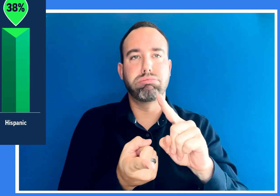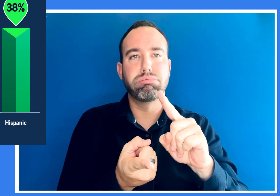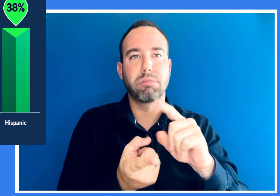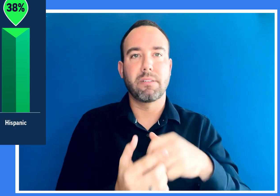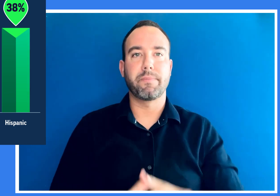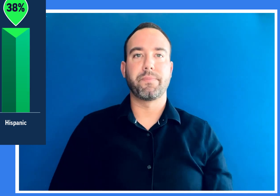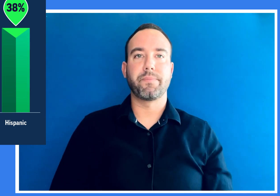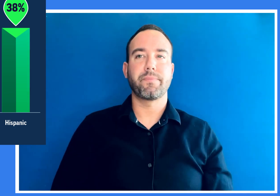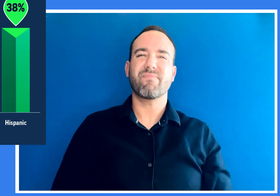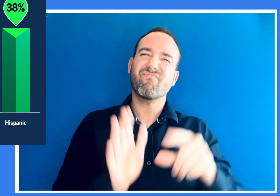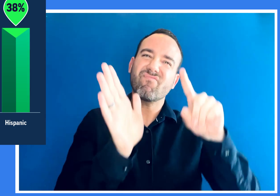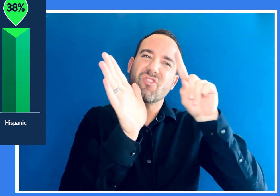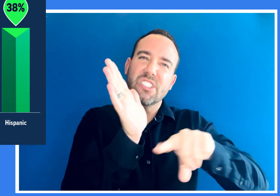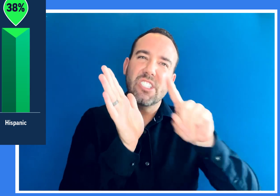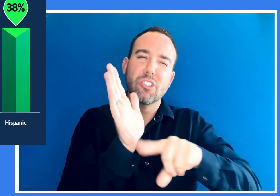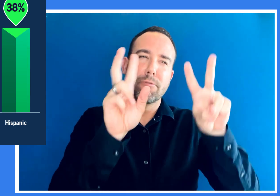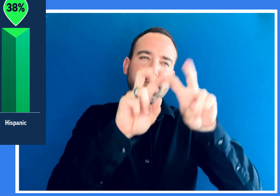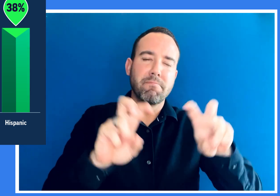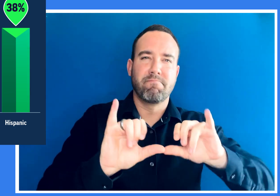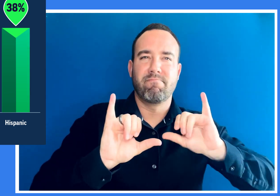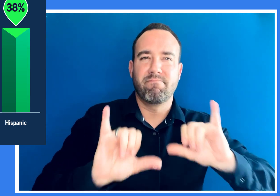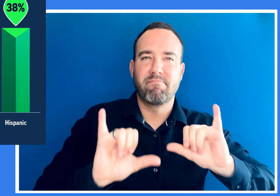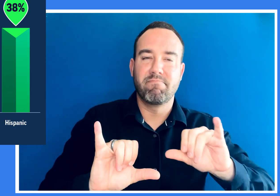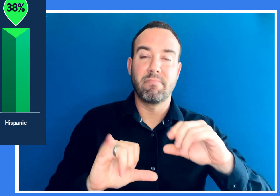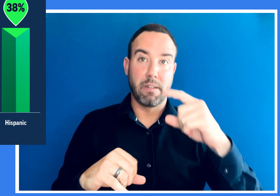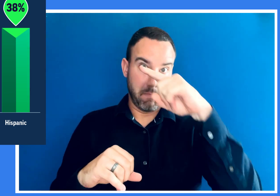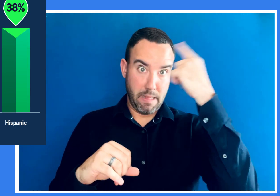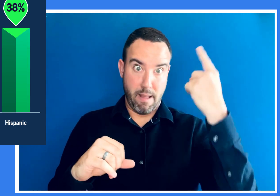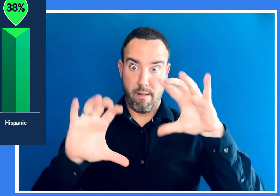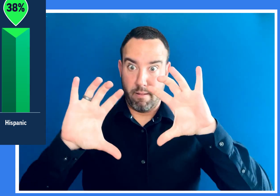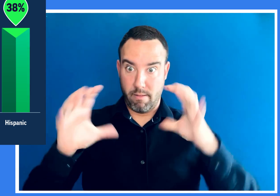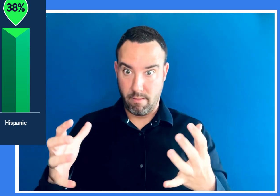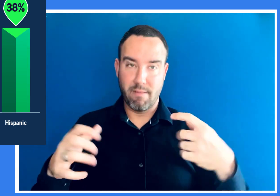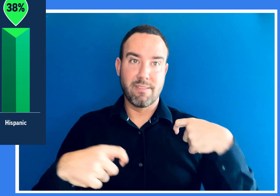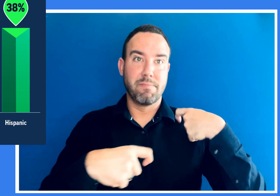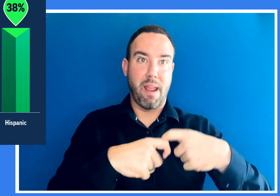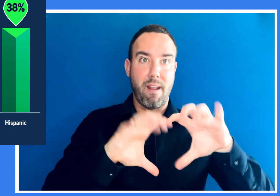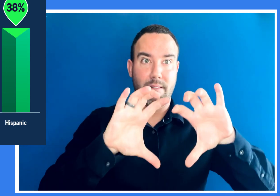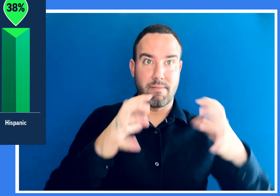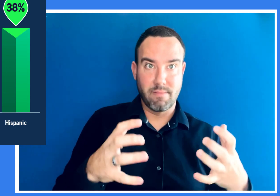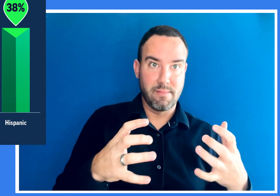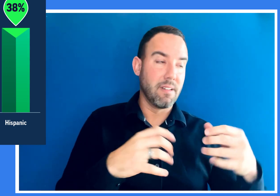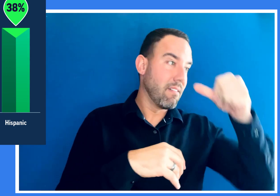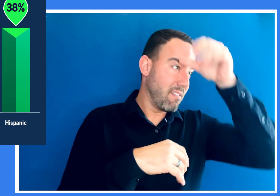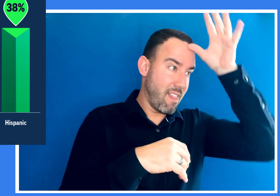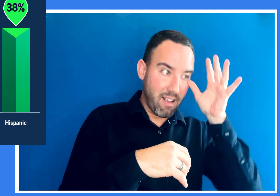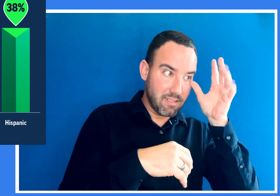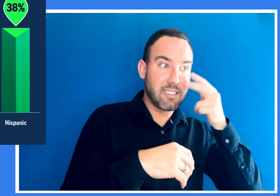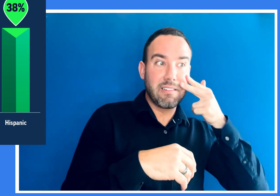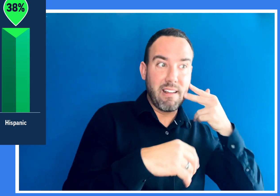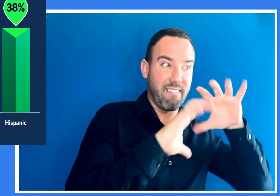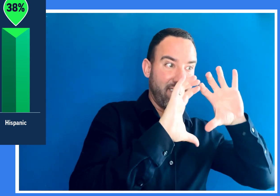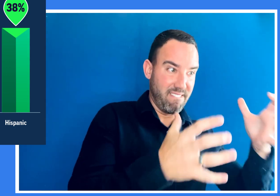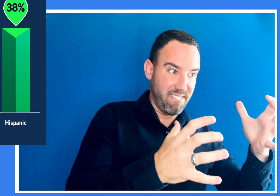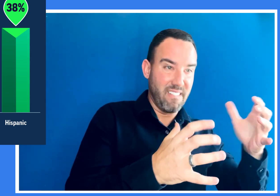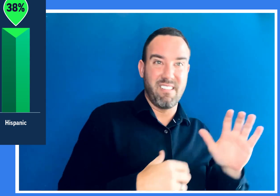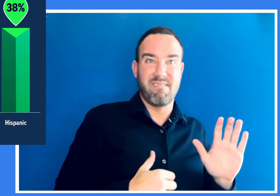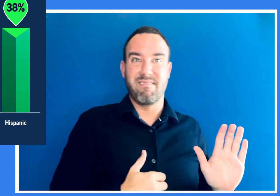But flu vaccination rates have been consistently lower among Black, Hispanic, and American Indian and Alaska Native adults